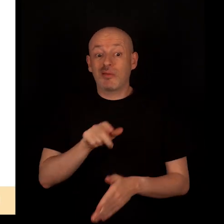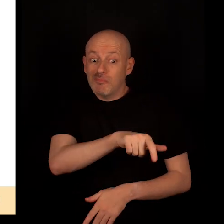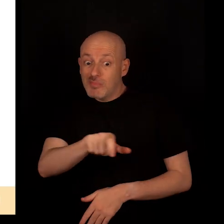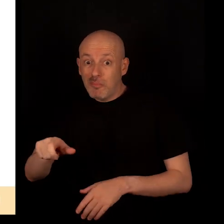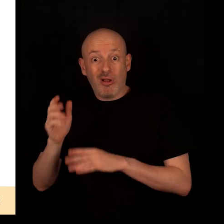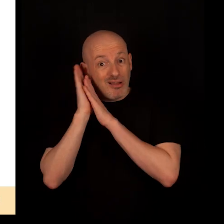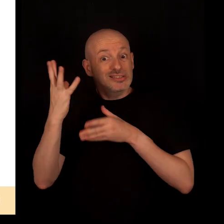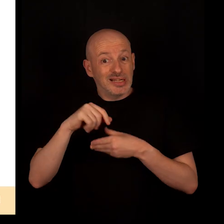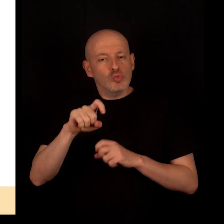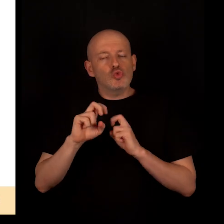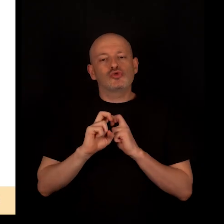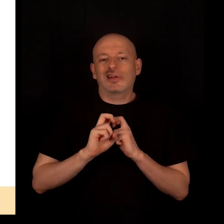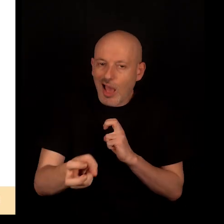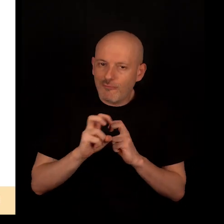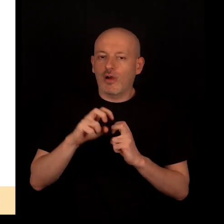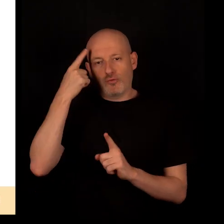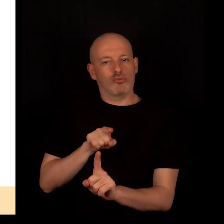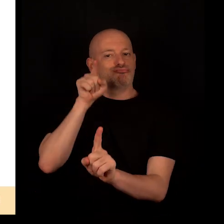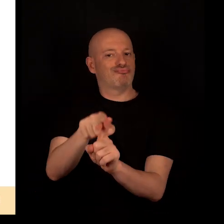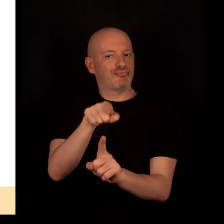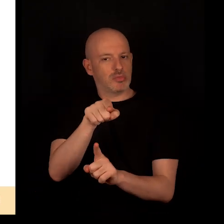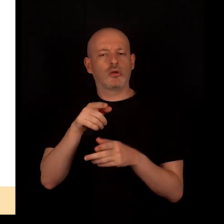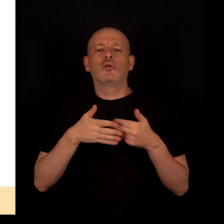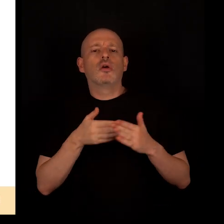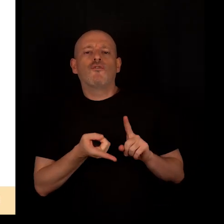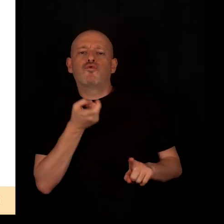They need to travel to reach you, regardless of their nationality.